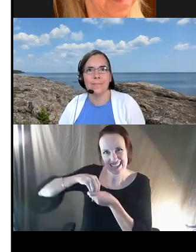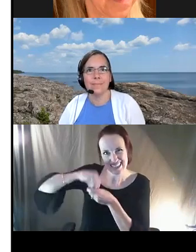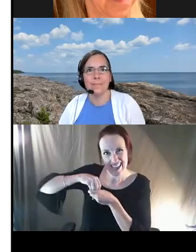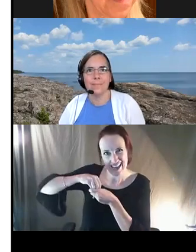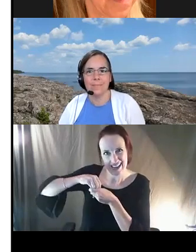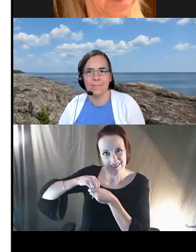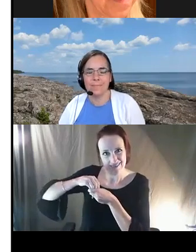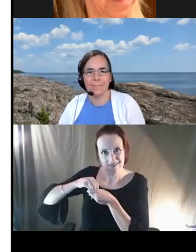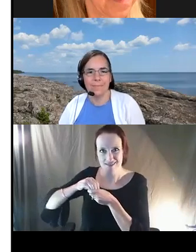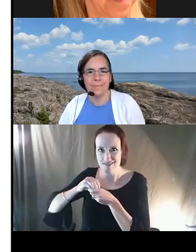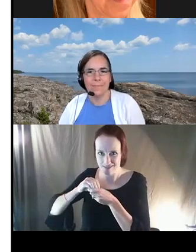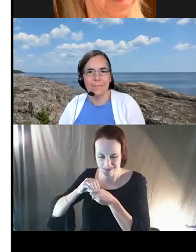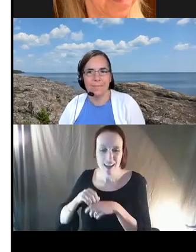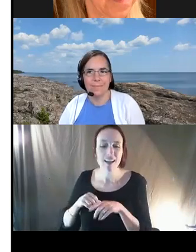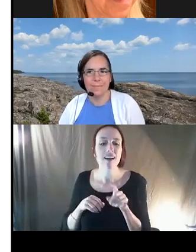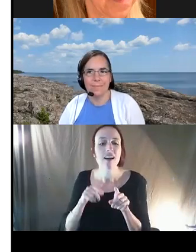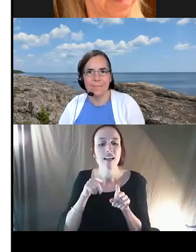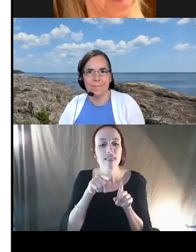The cognitive skills diagram or thinking flow